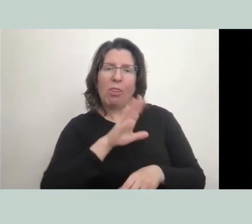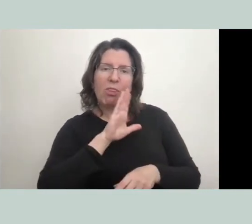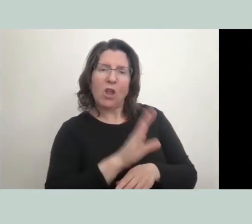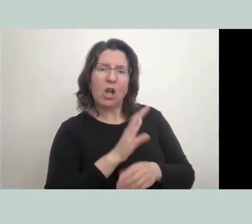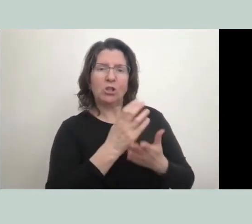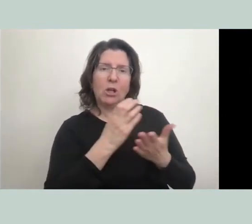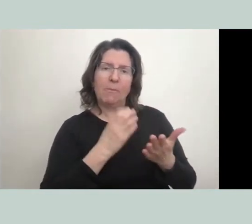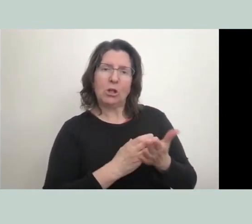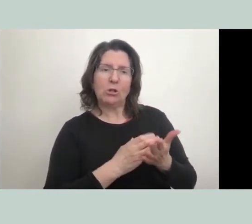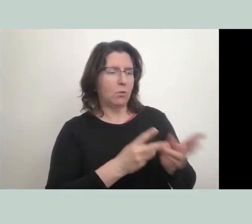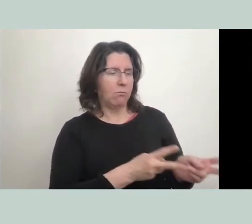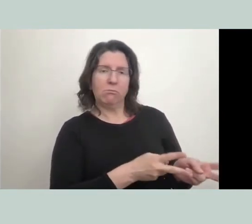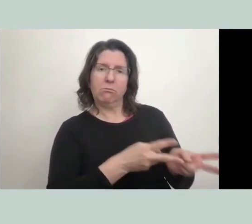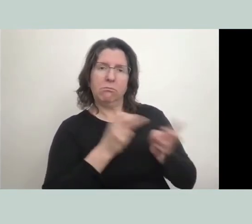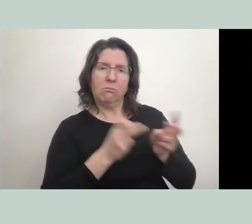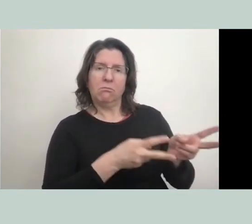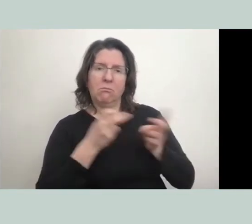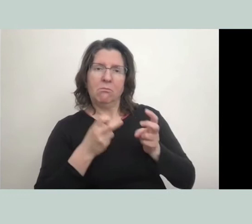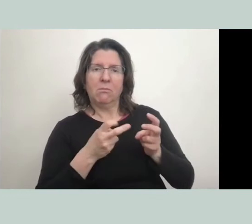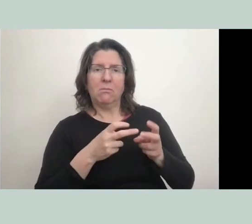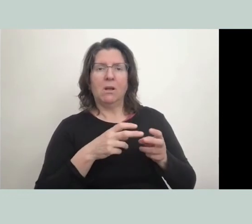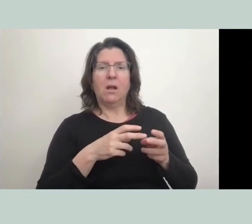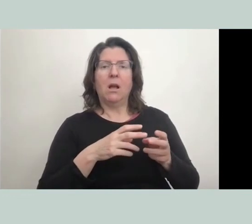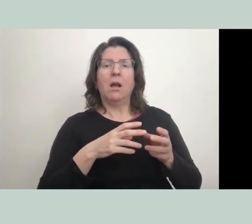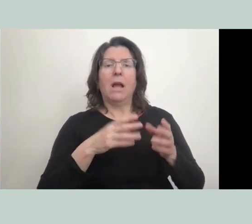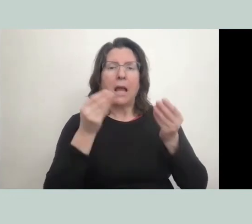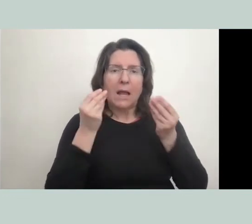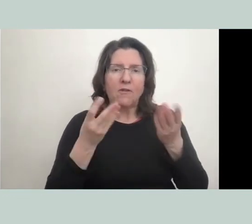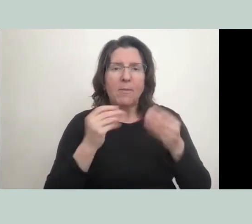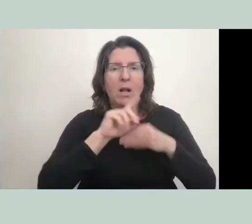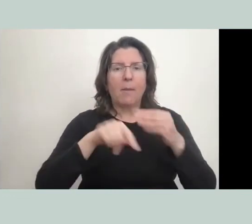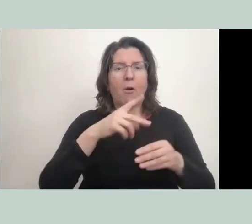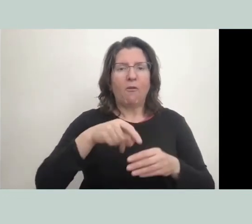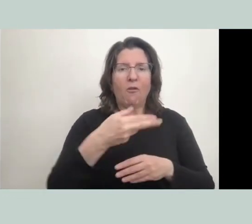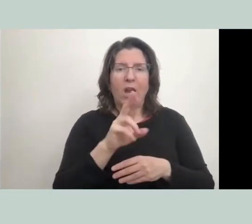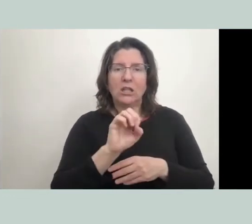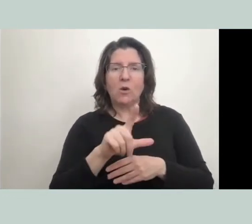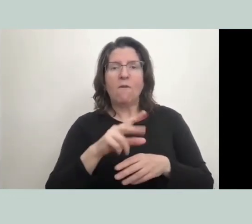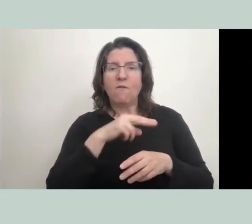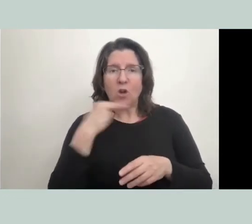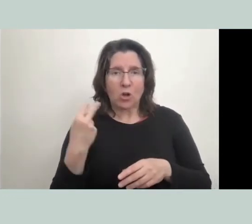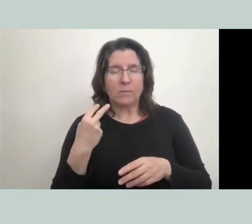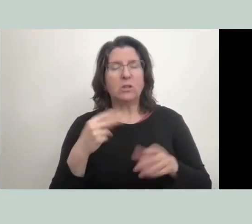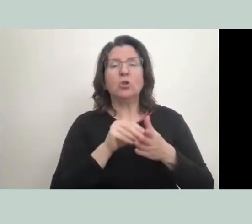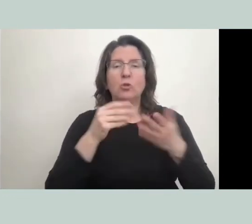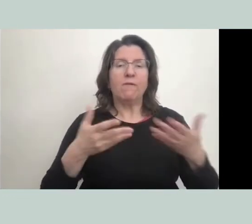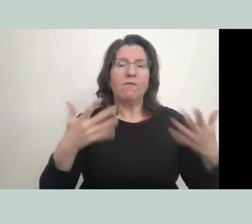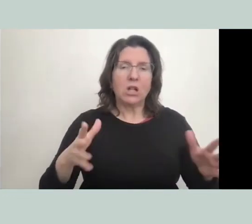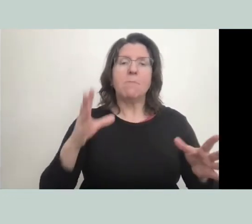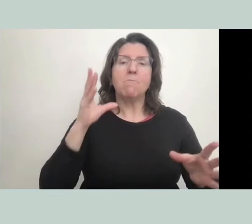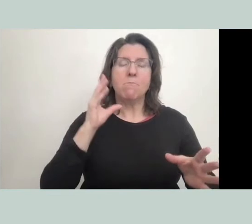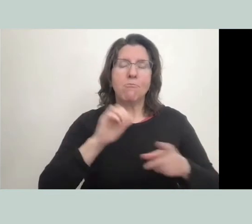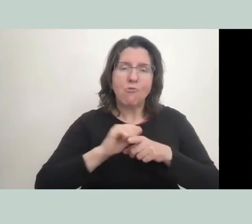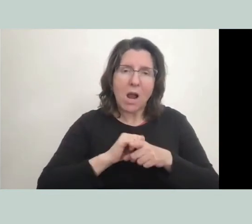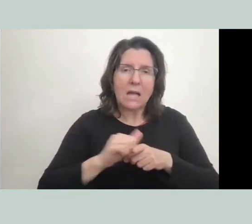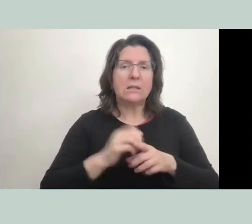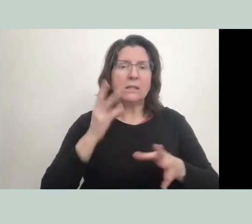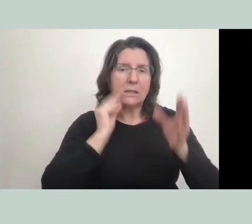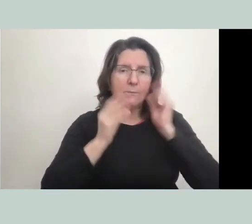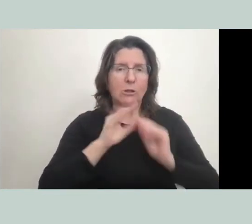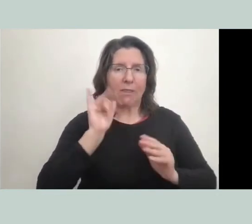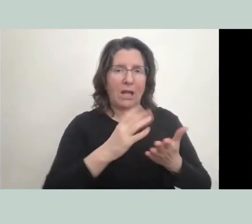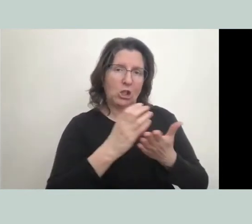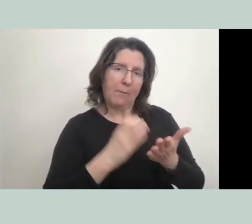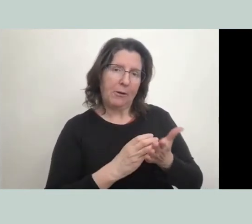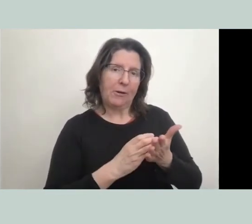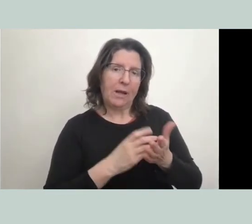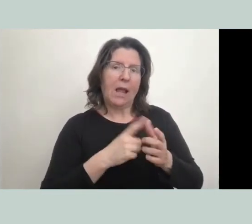There's a chapter on phrasal verbs that I adapted. I created lessons on phrasal verbs, and some of the exercises provided.